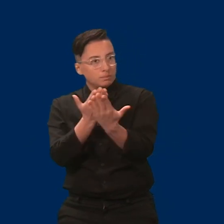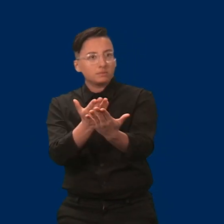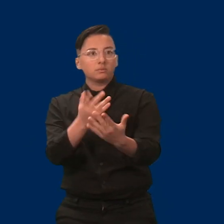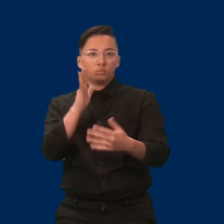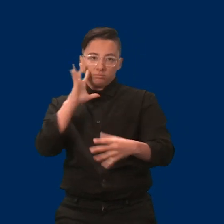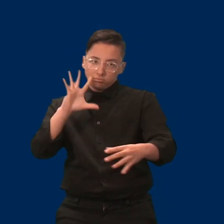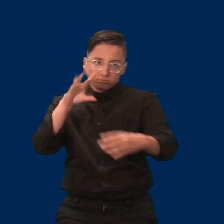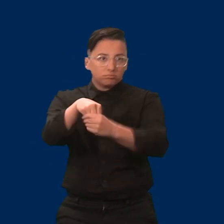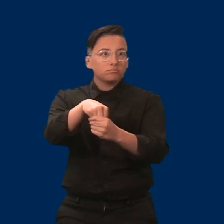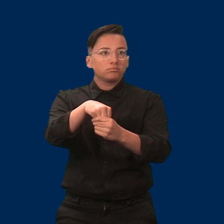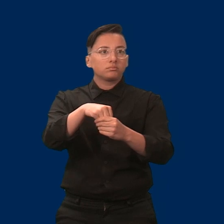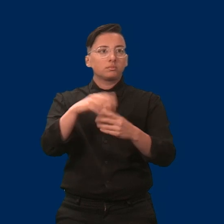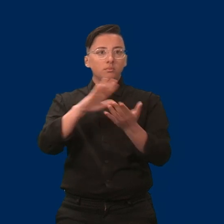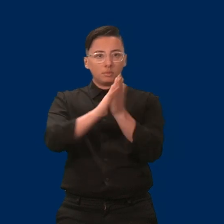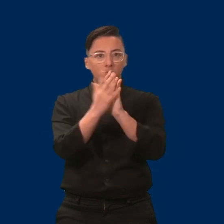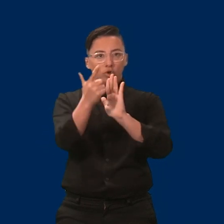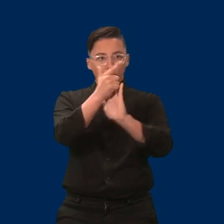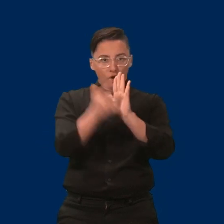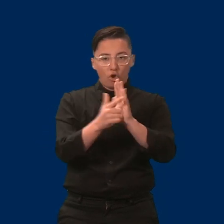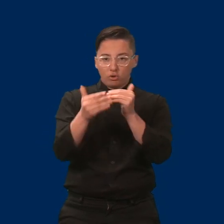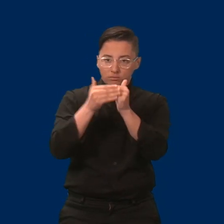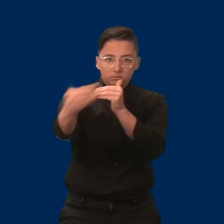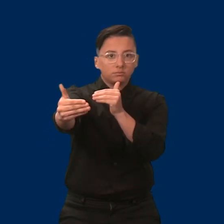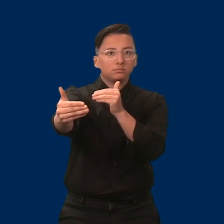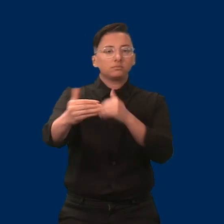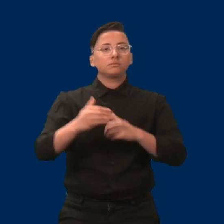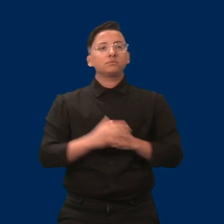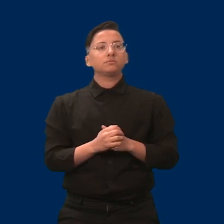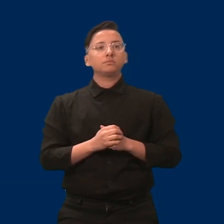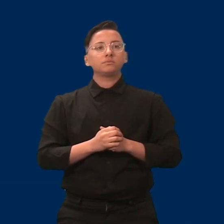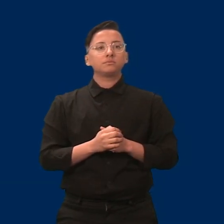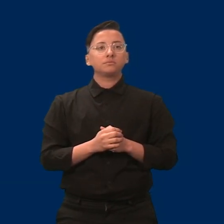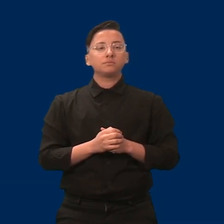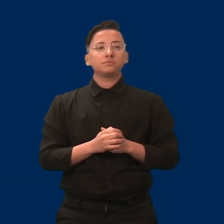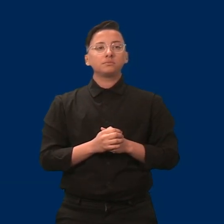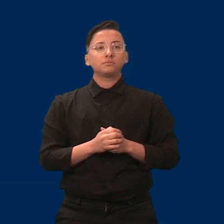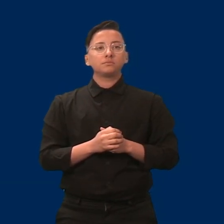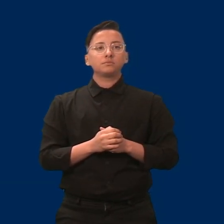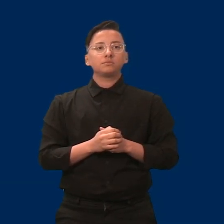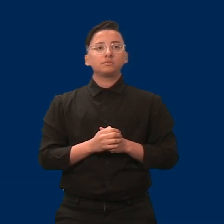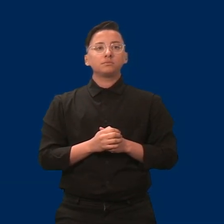of employees with disabilities. You know, it establishes an accommodation fund.